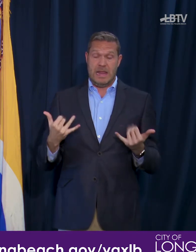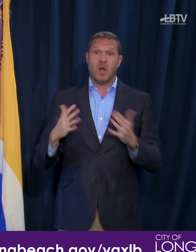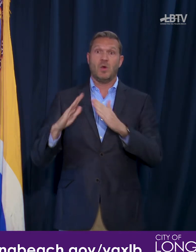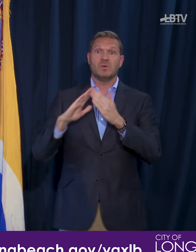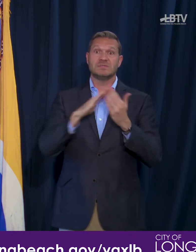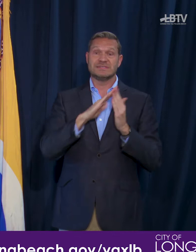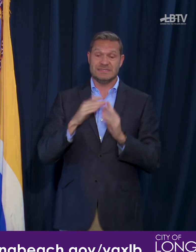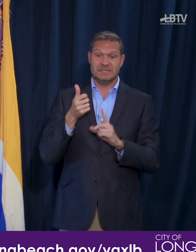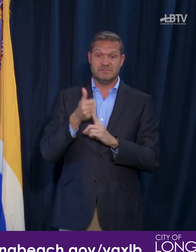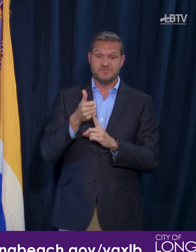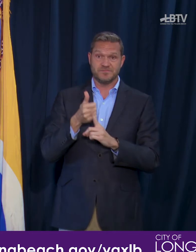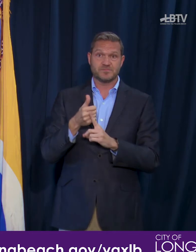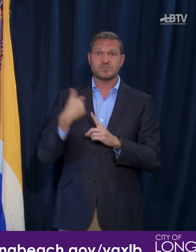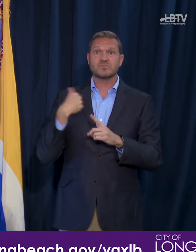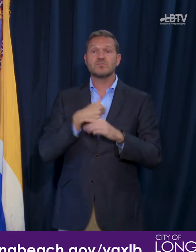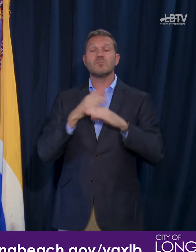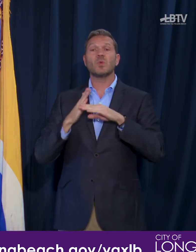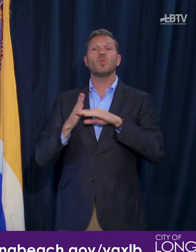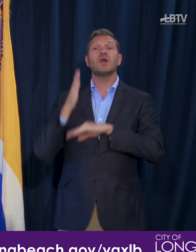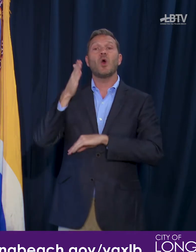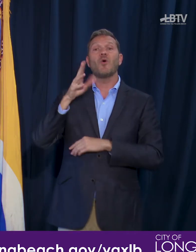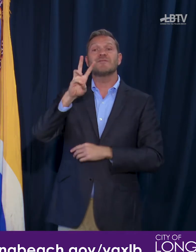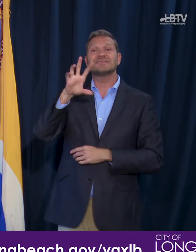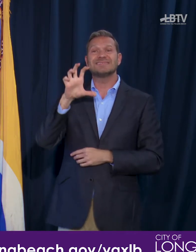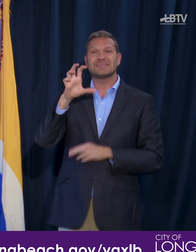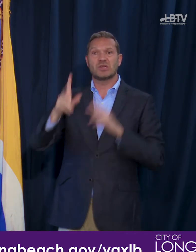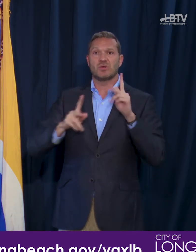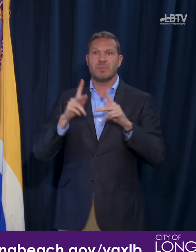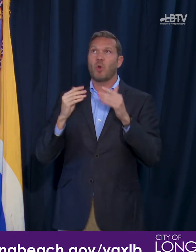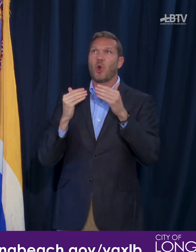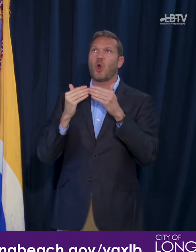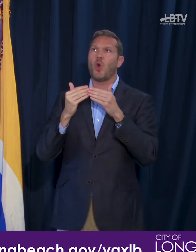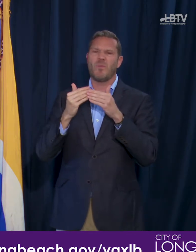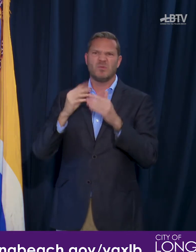we are at 600 folks that we have lost almost 600 folks that we have lost.